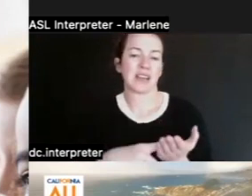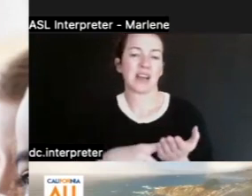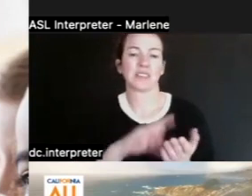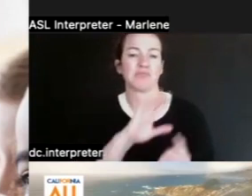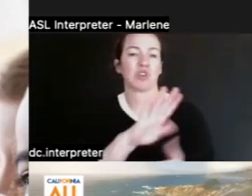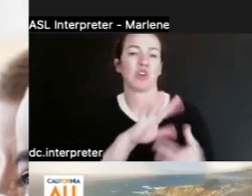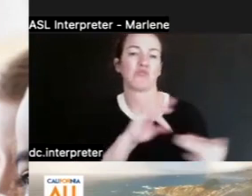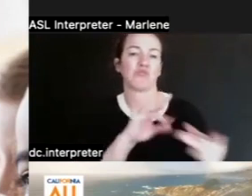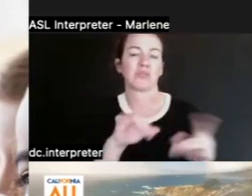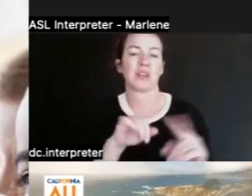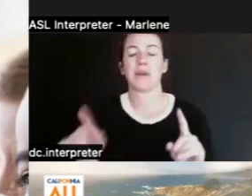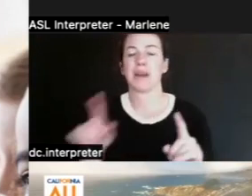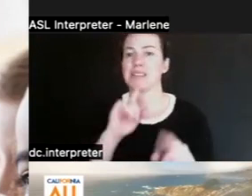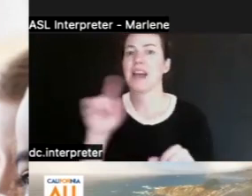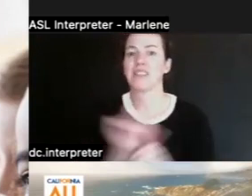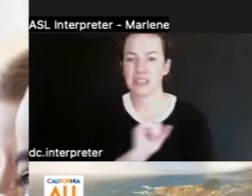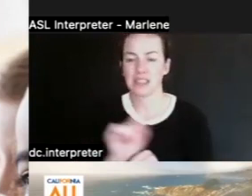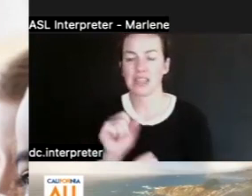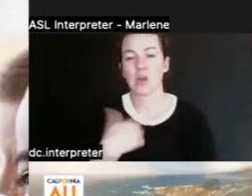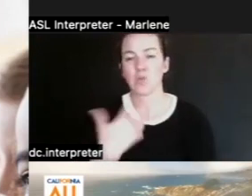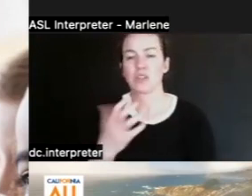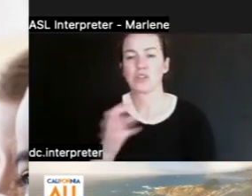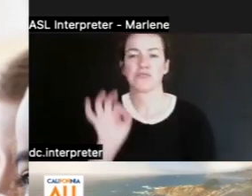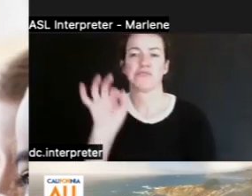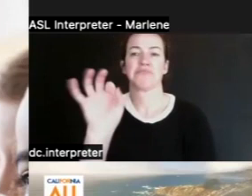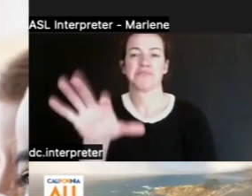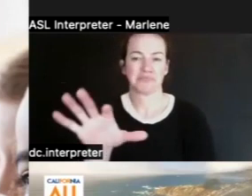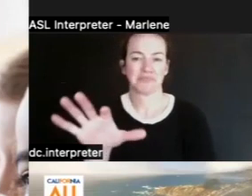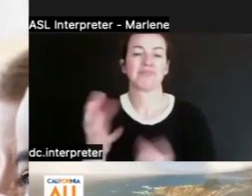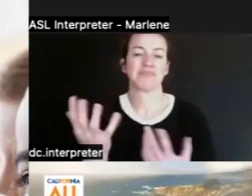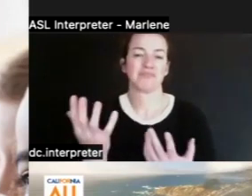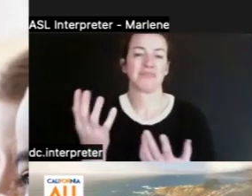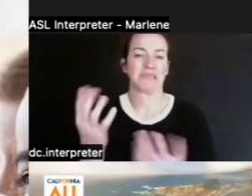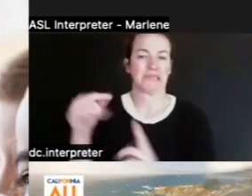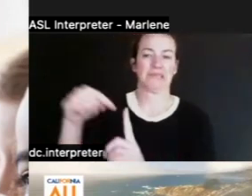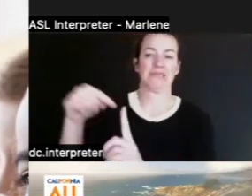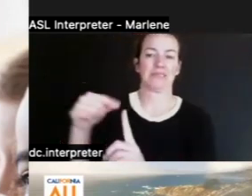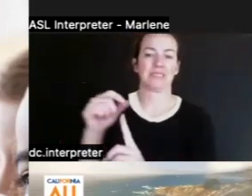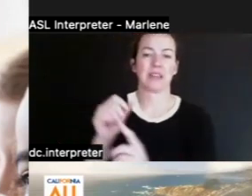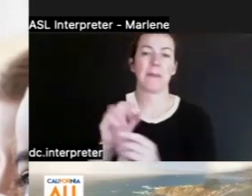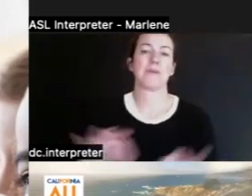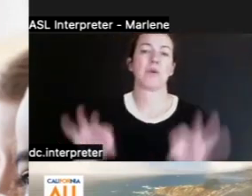but just definitely wanted to take the opportunity to plug the importance for the dots so we could